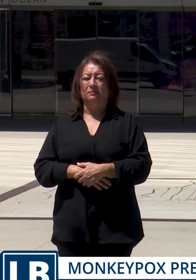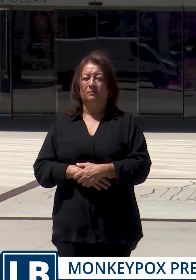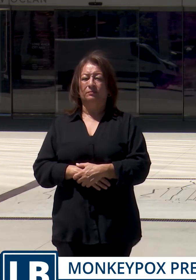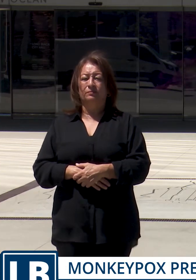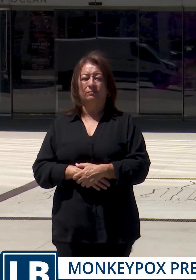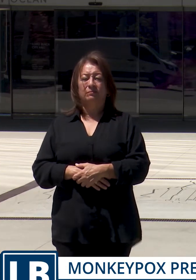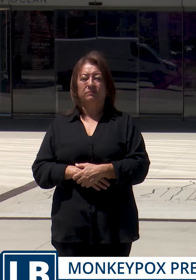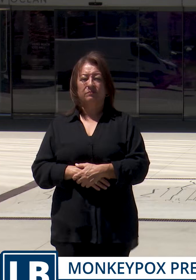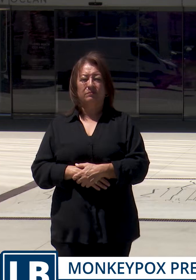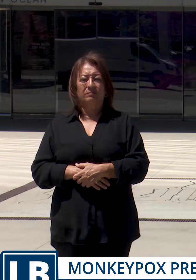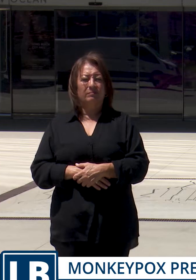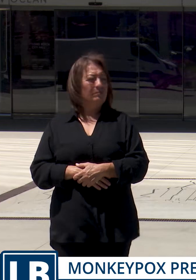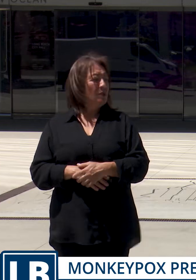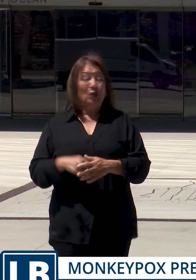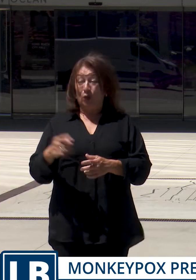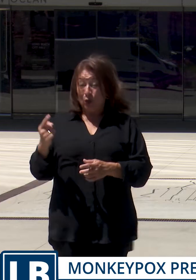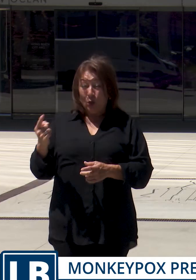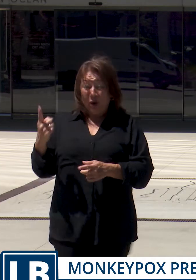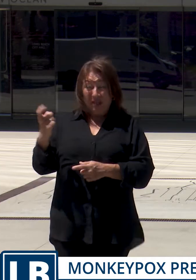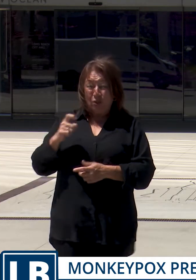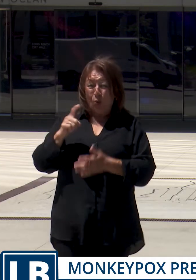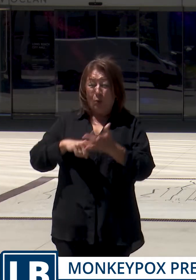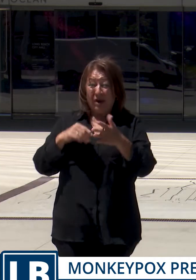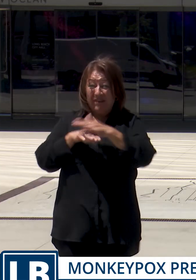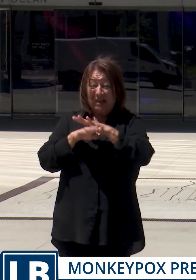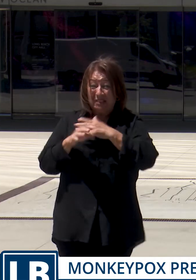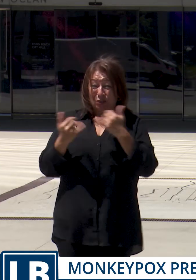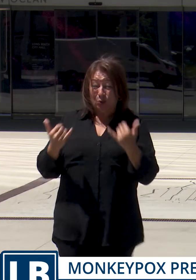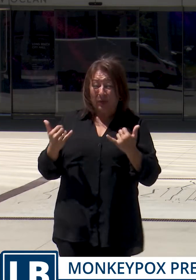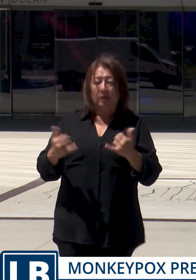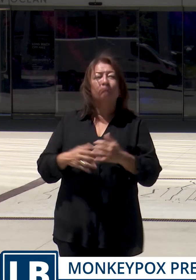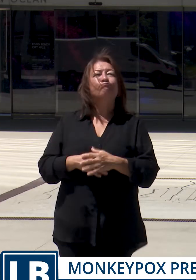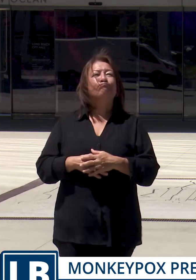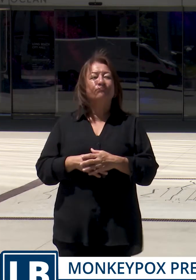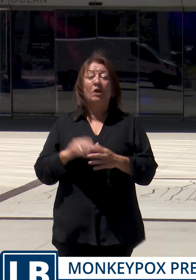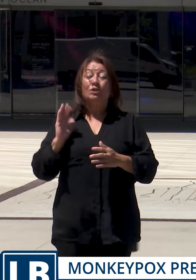so you're wondering what we have access to right now yeah so we have um our community partners the